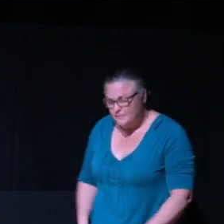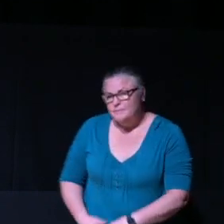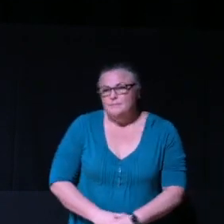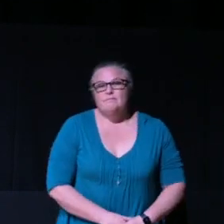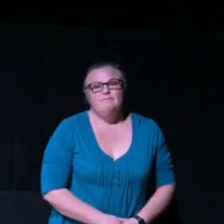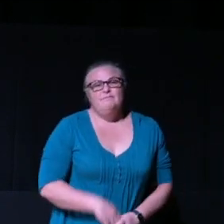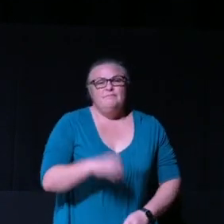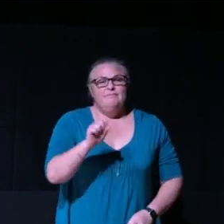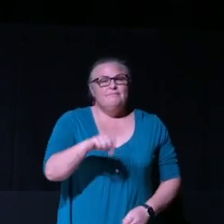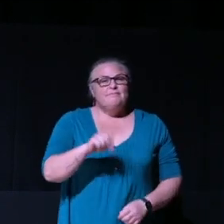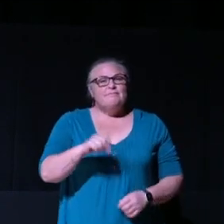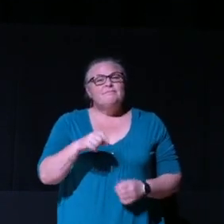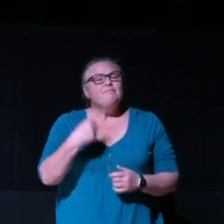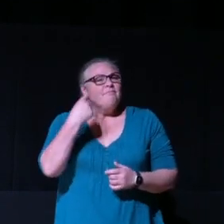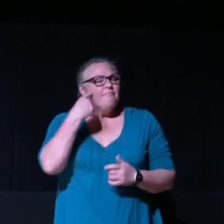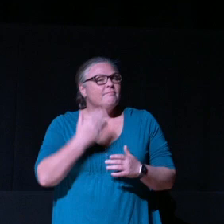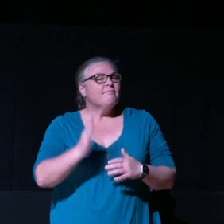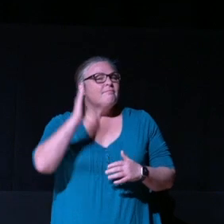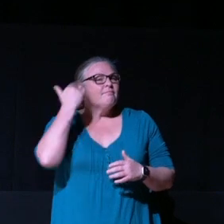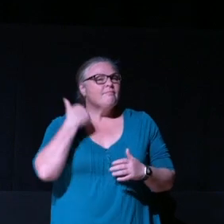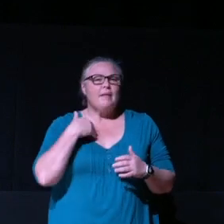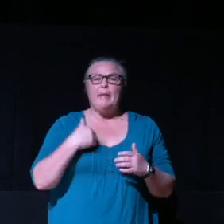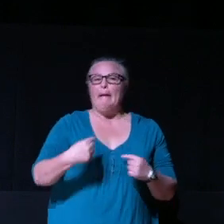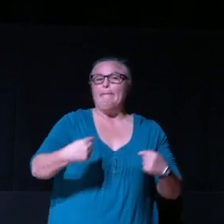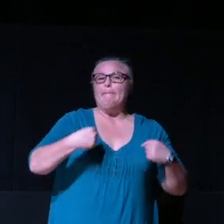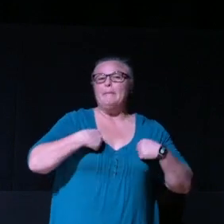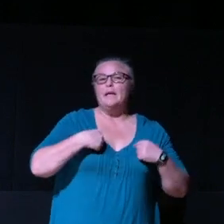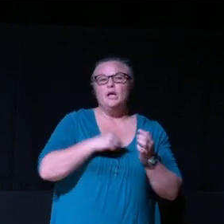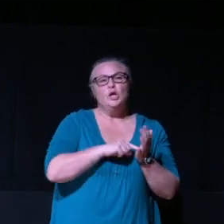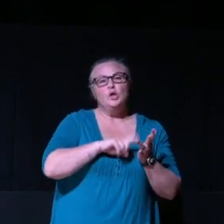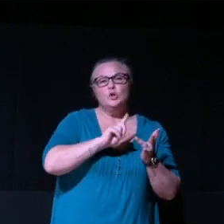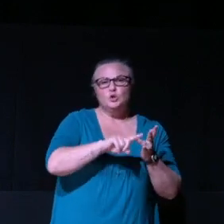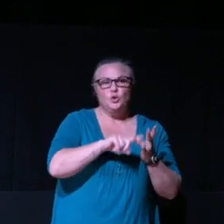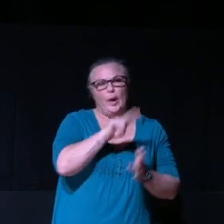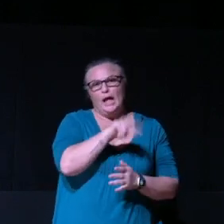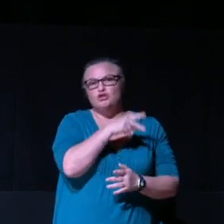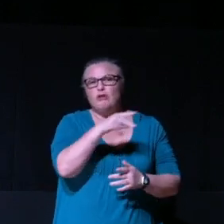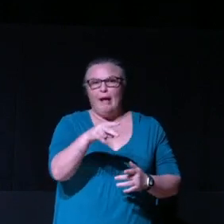get caught up in in me to allegations but that has not proven to be the case. No and actually what me